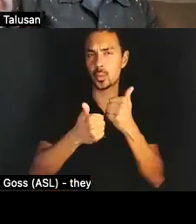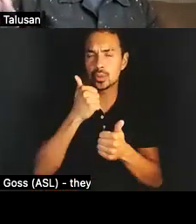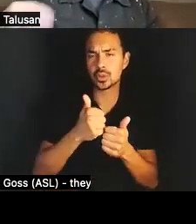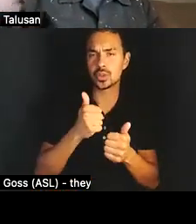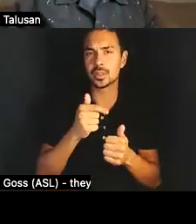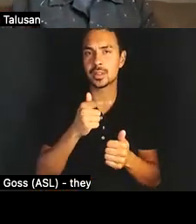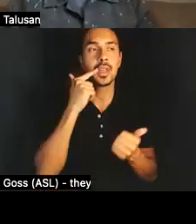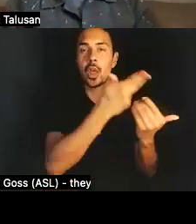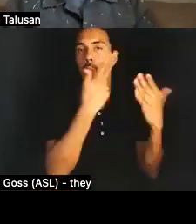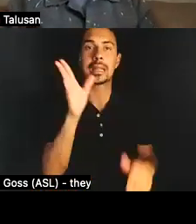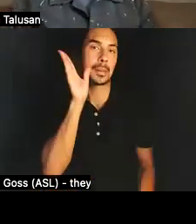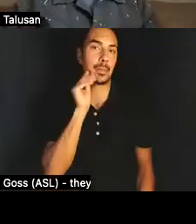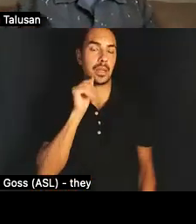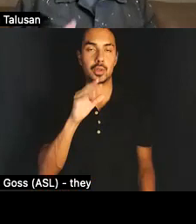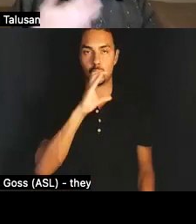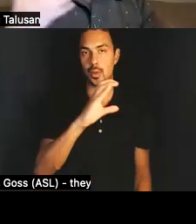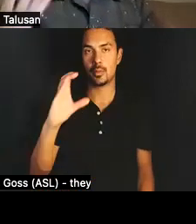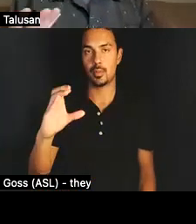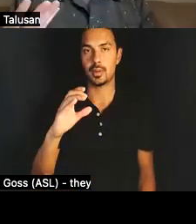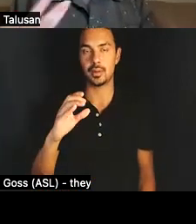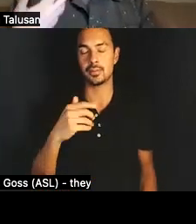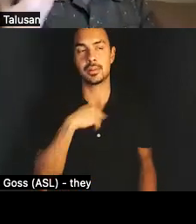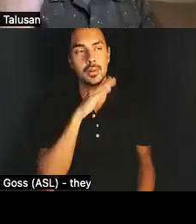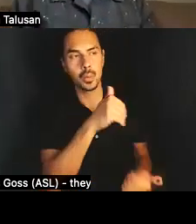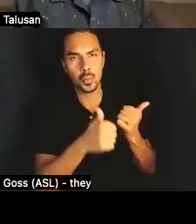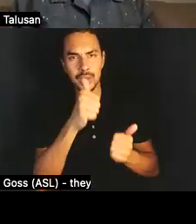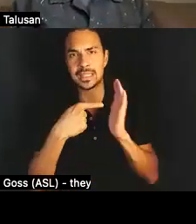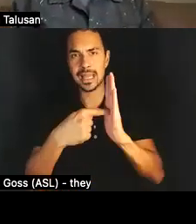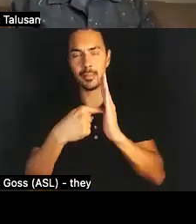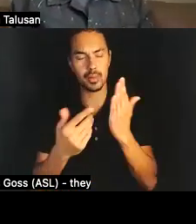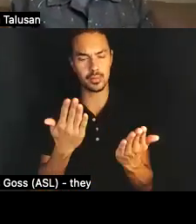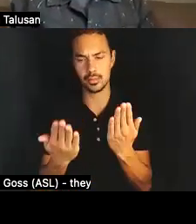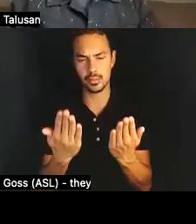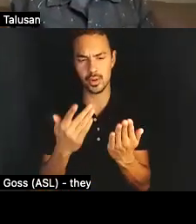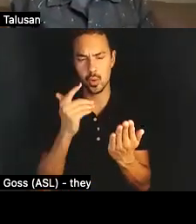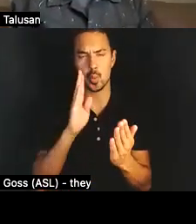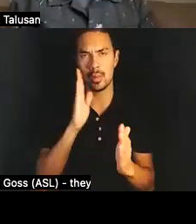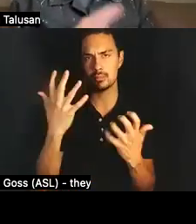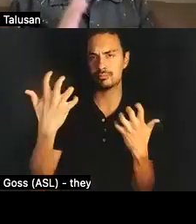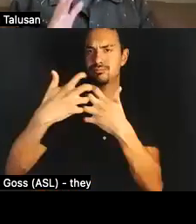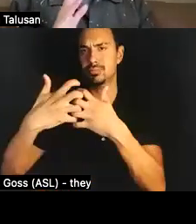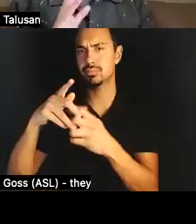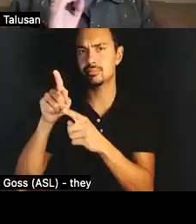you know, in terms of what samples would be that they thought –